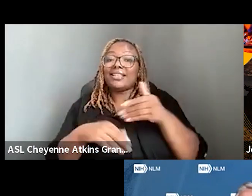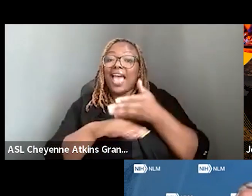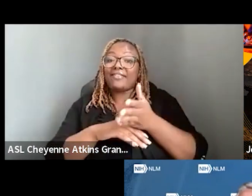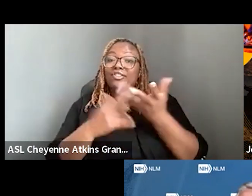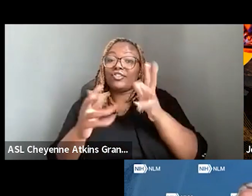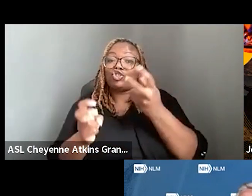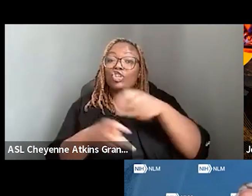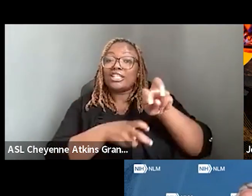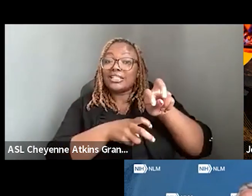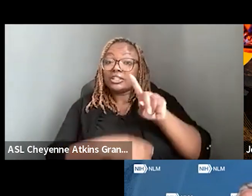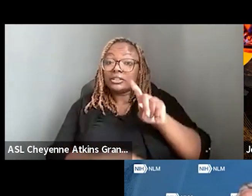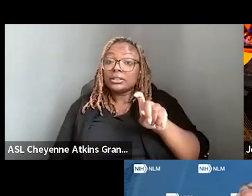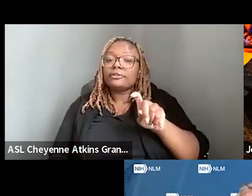Stephanie Yee: So the answer is yes.